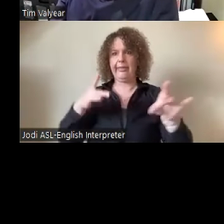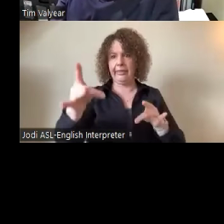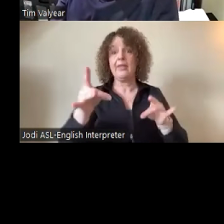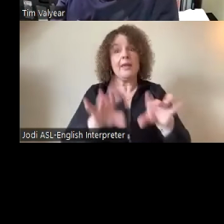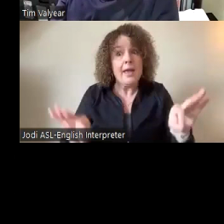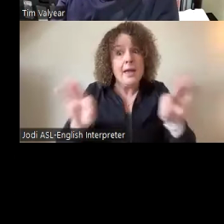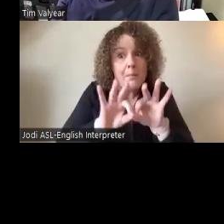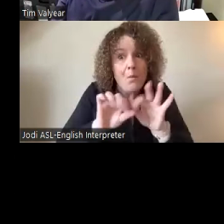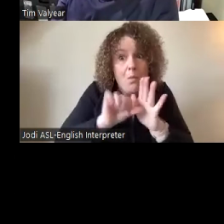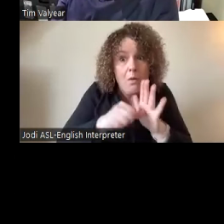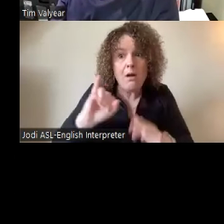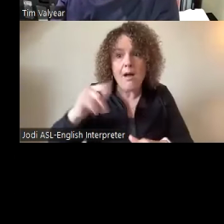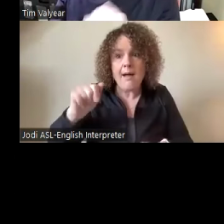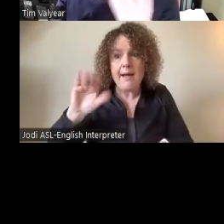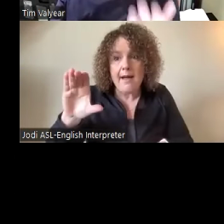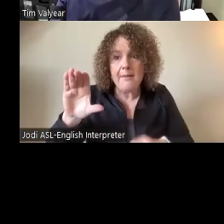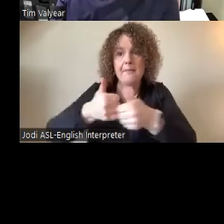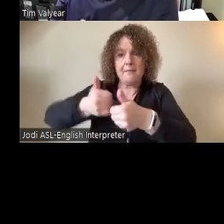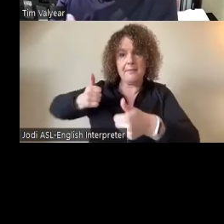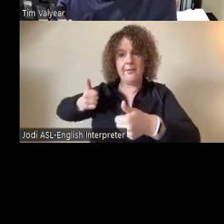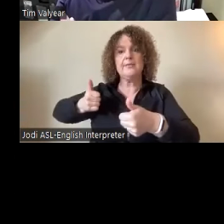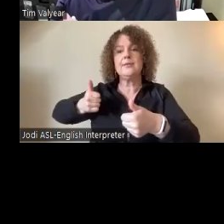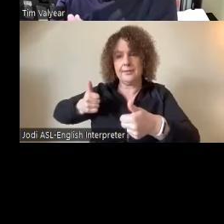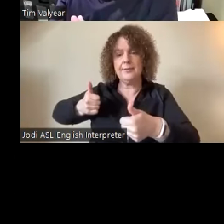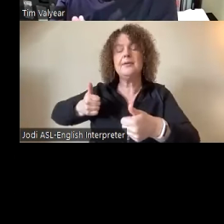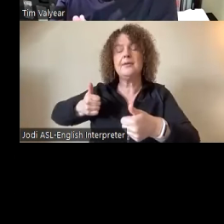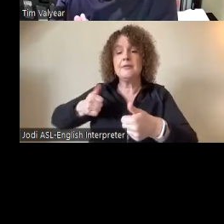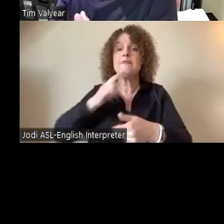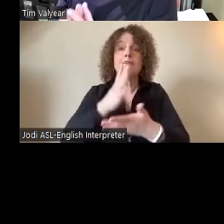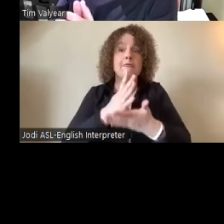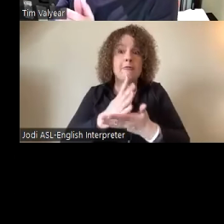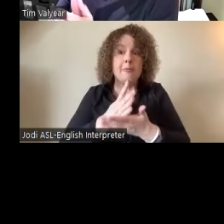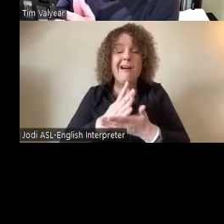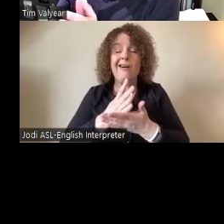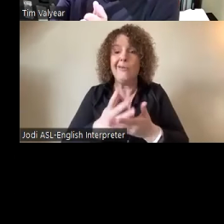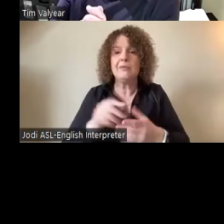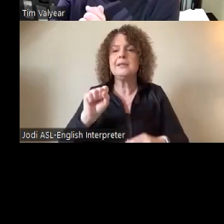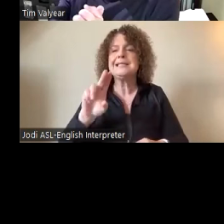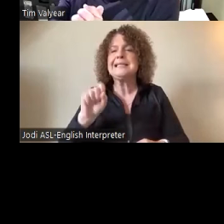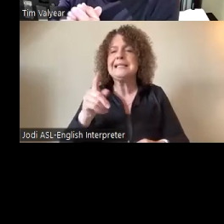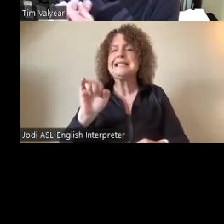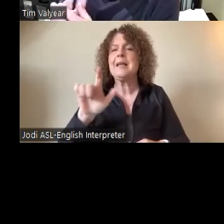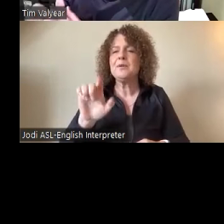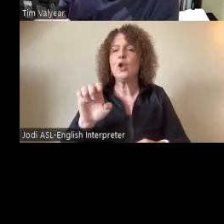of one person's body is how it gets into somebody else's body. Again, really, really important is IPAC and